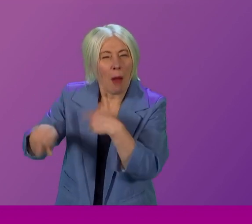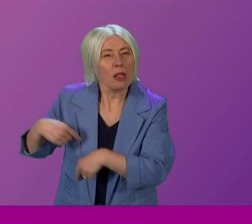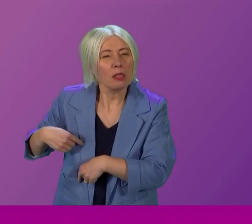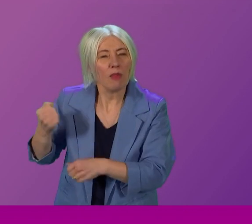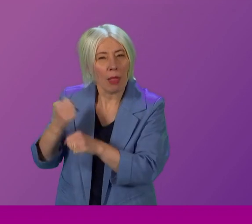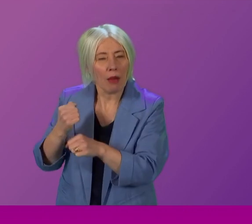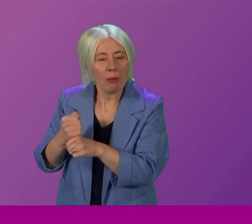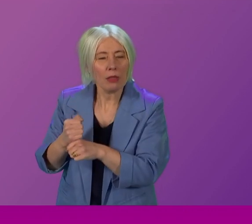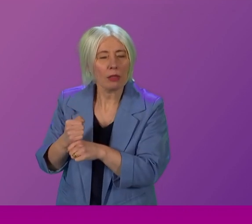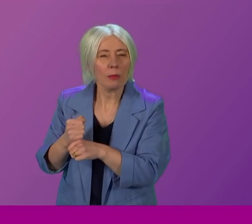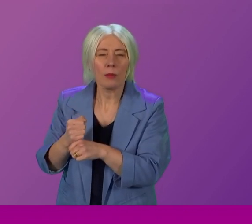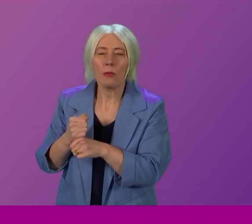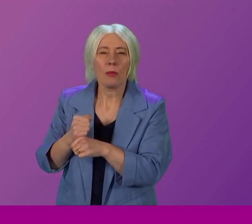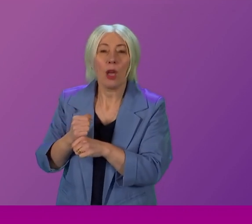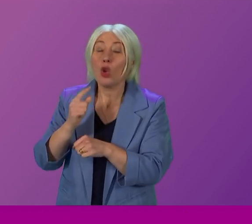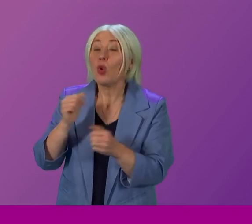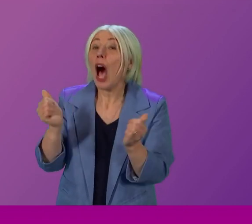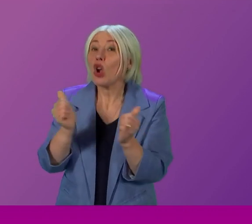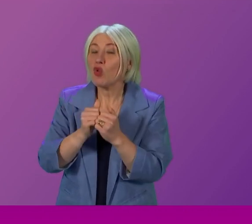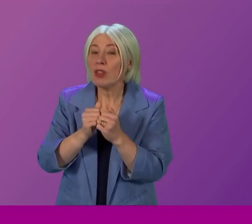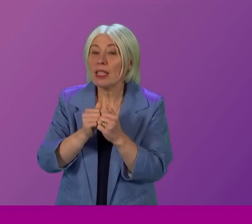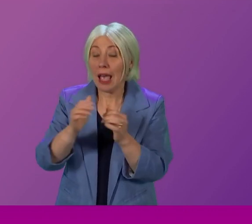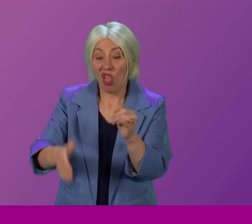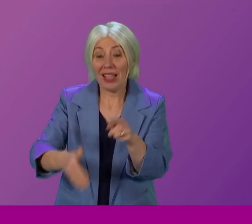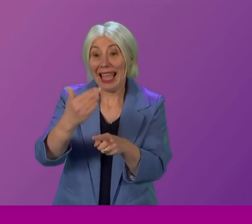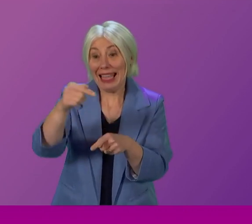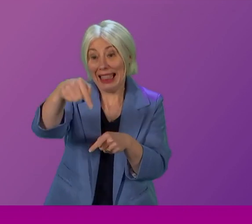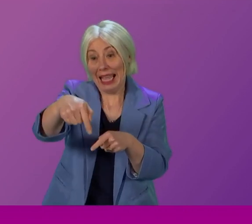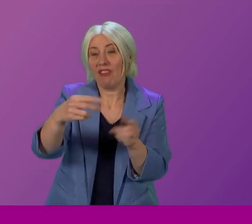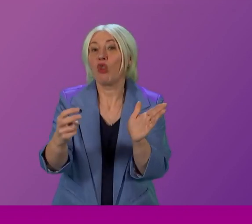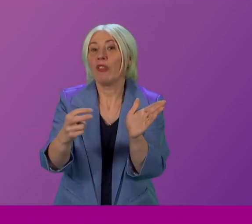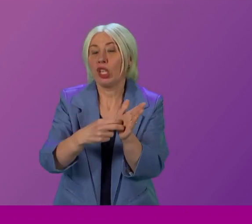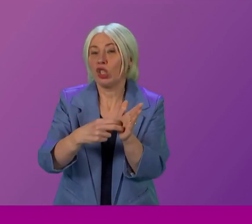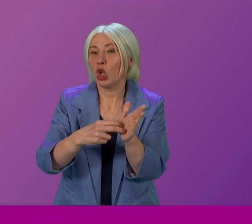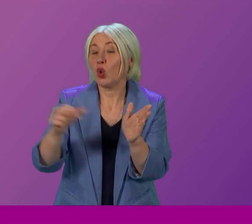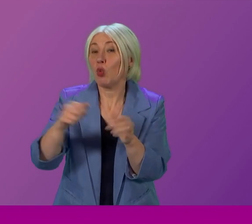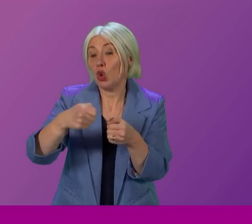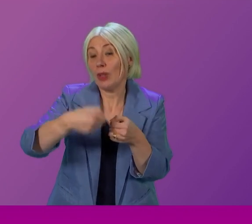Minister agree that the deadline for such registration should be extended until the